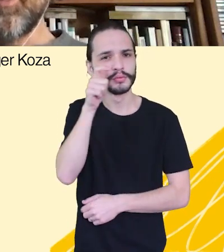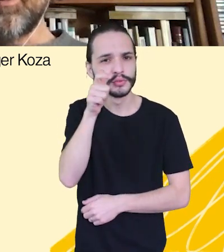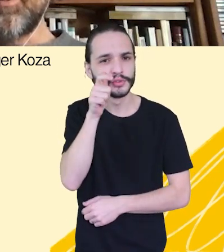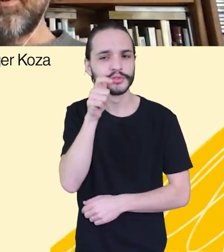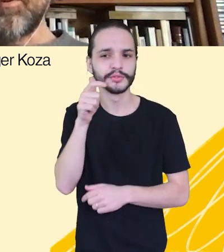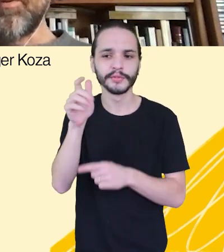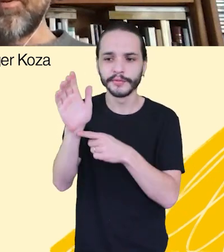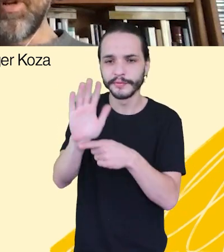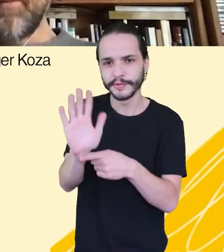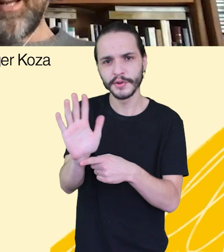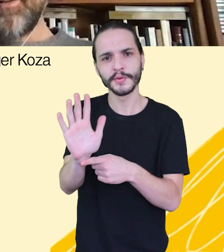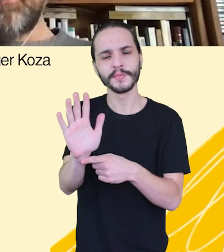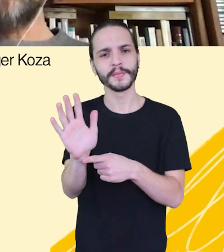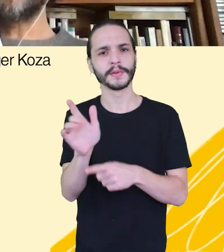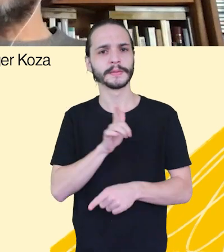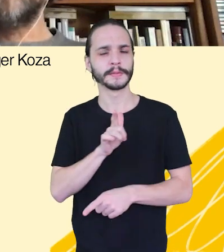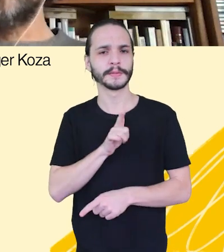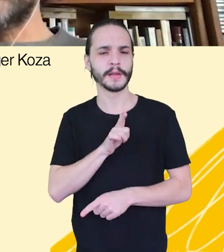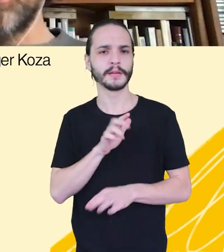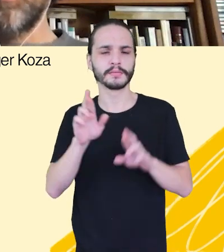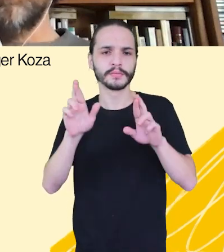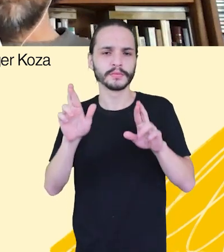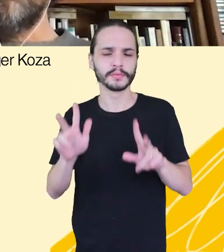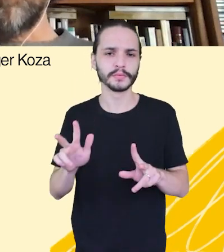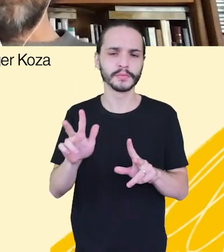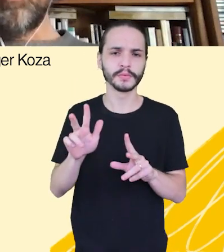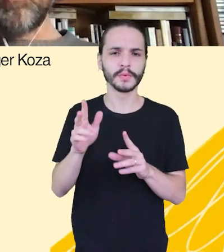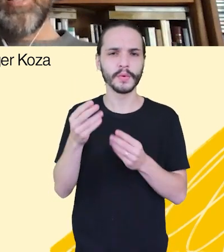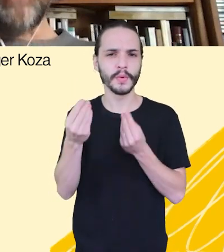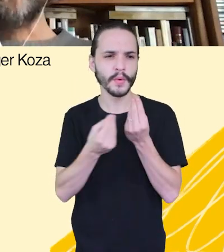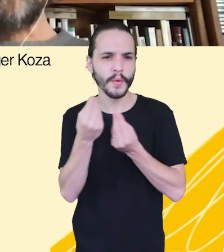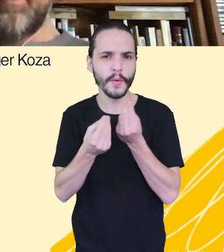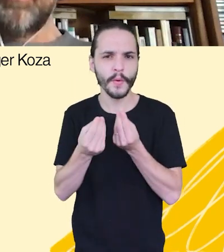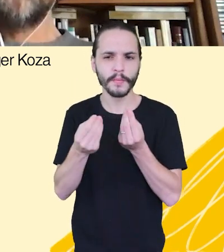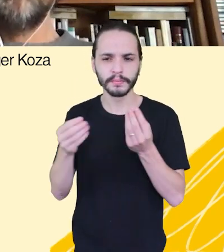to have a kind of different way to relate to films